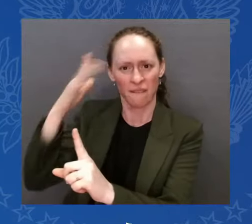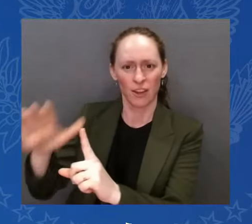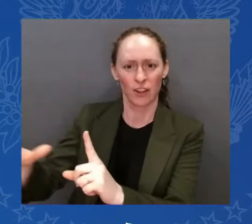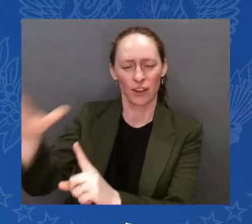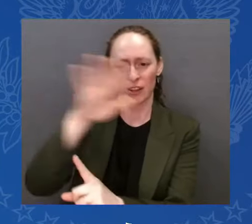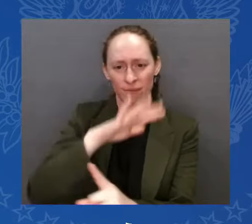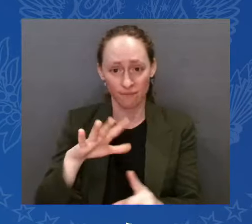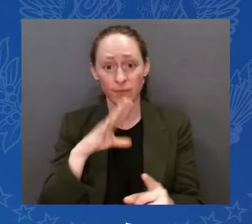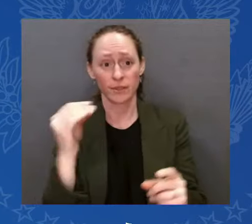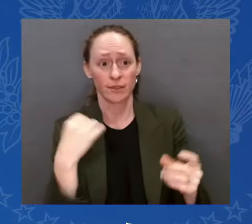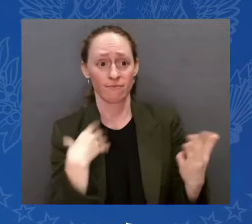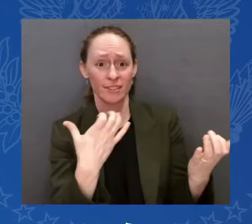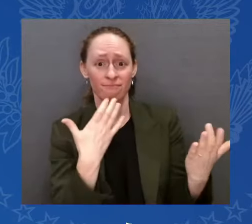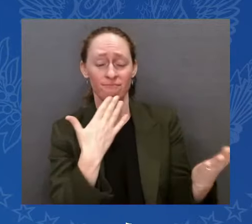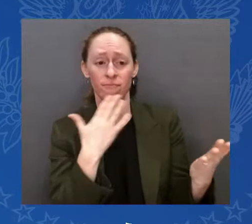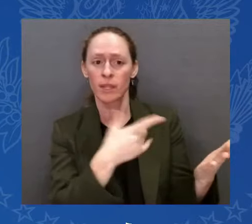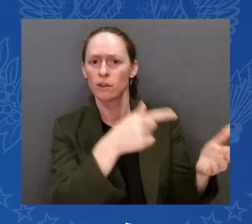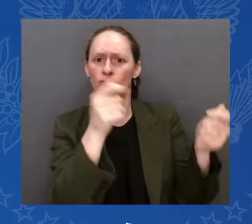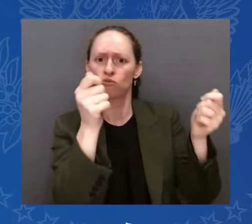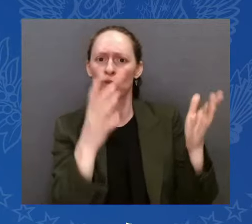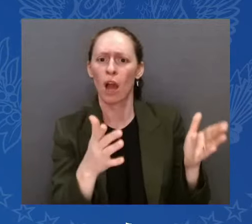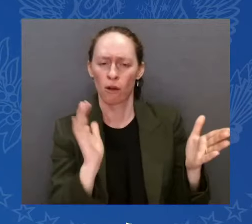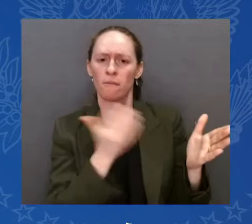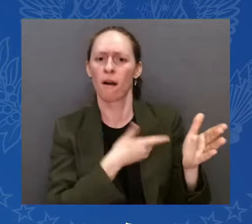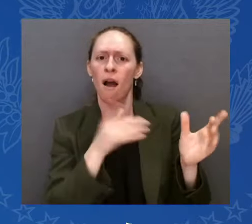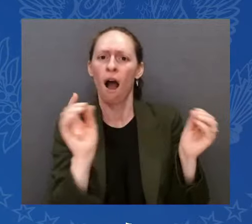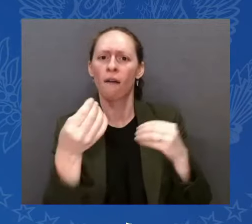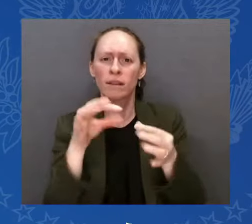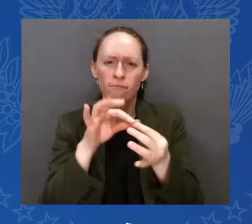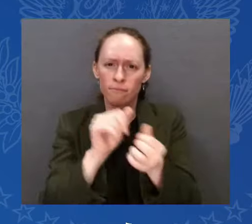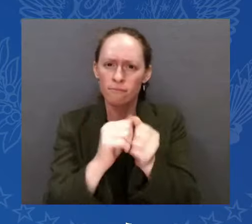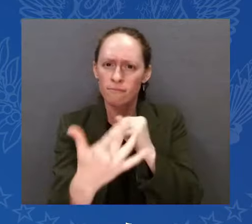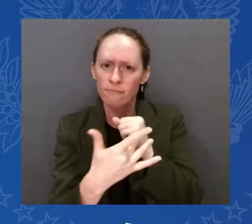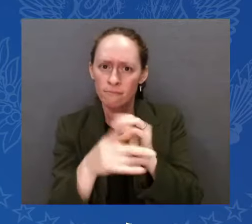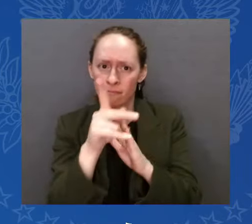And earlier this year, we met with my Council on Science and Technology Advisors and --